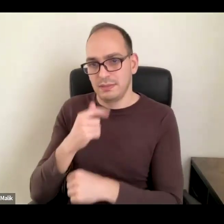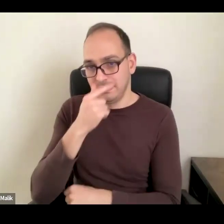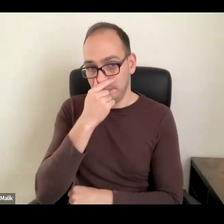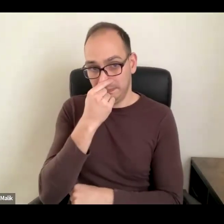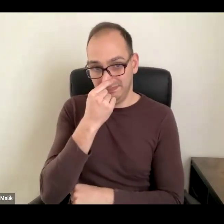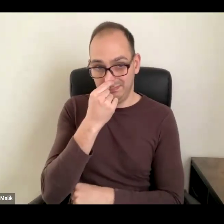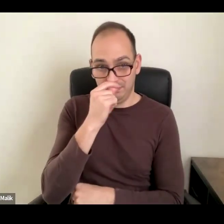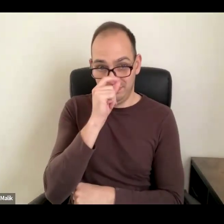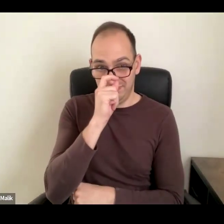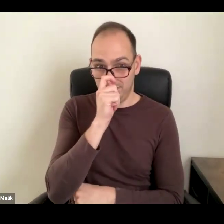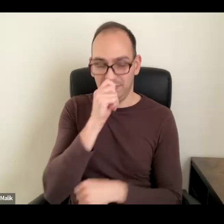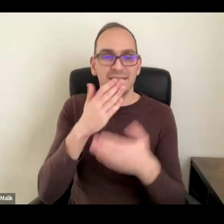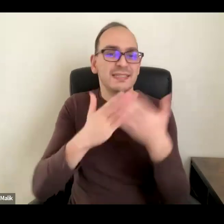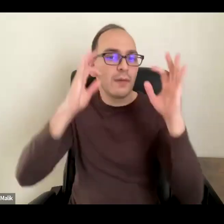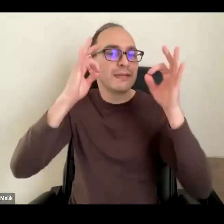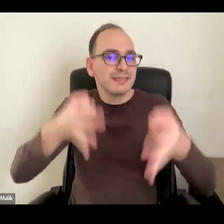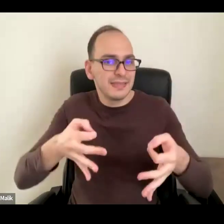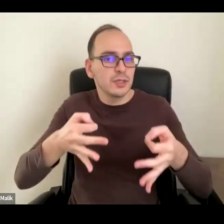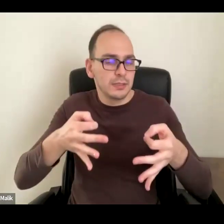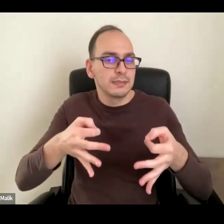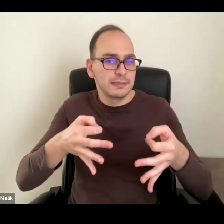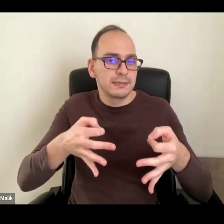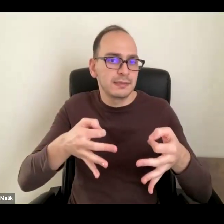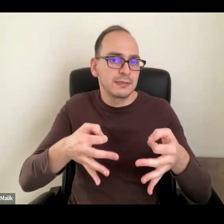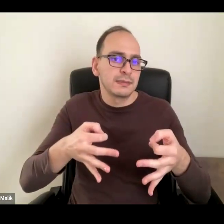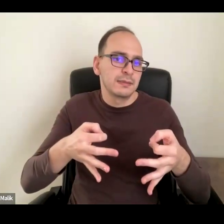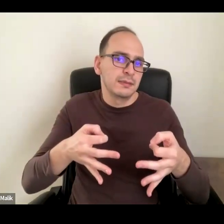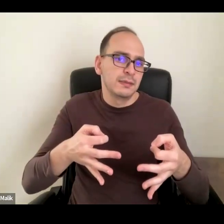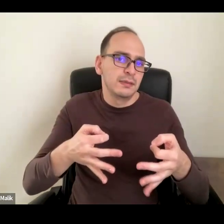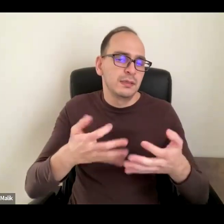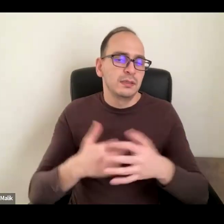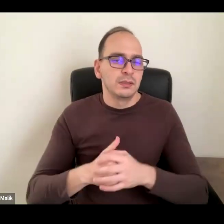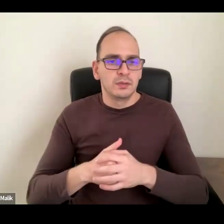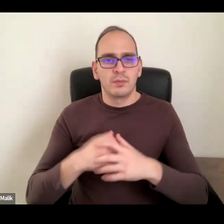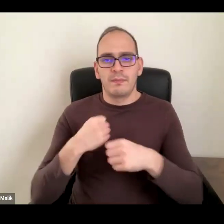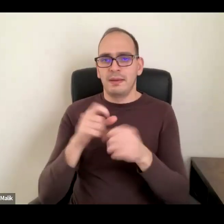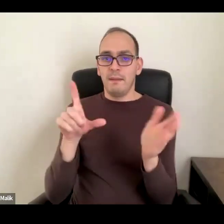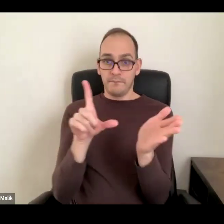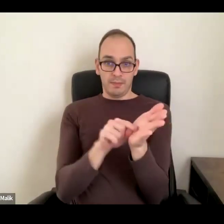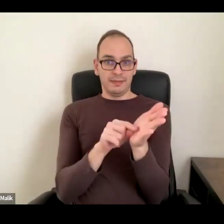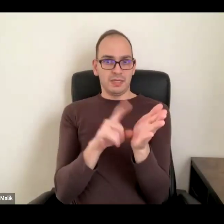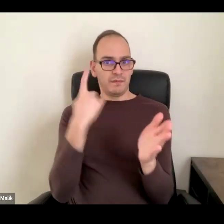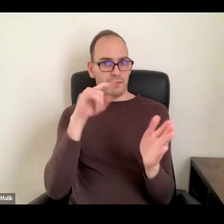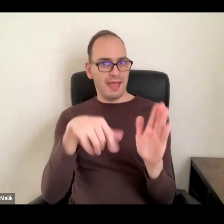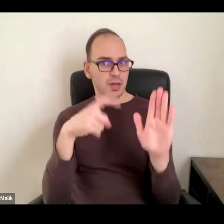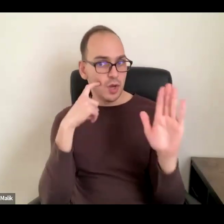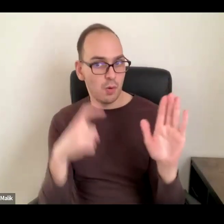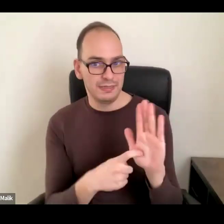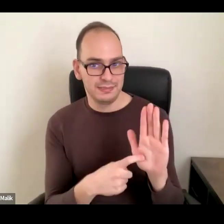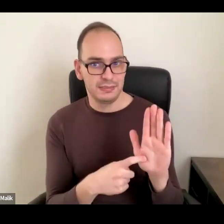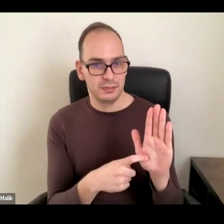because some decisions have been made certainly in in publication of that notice and